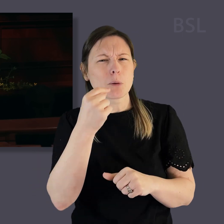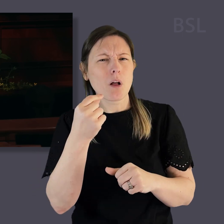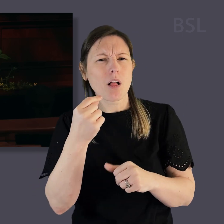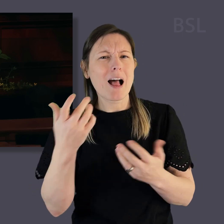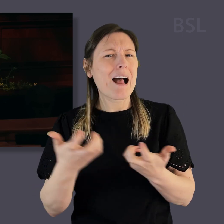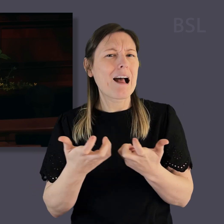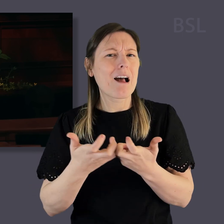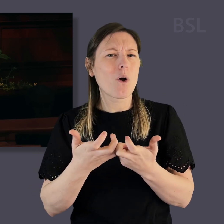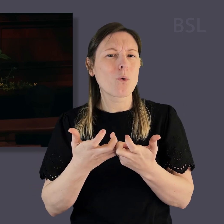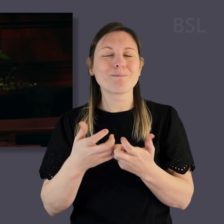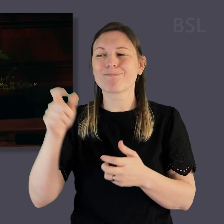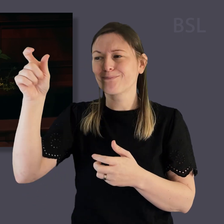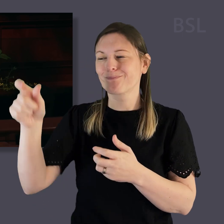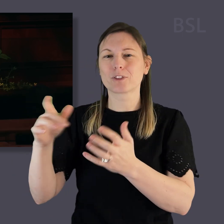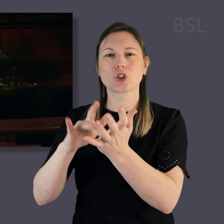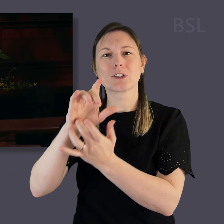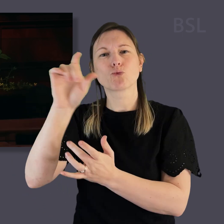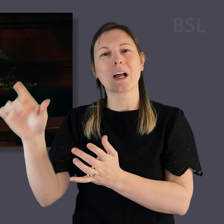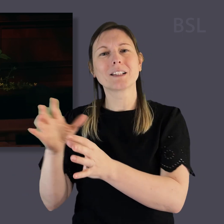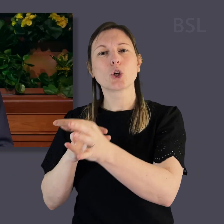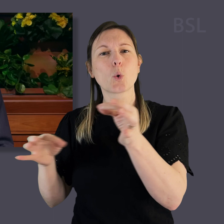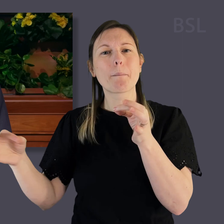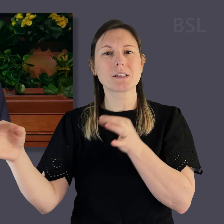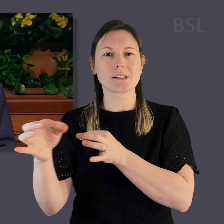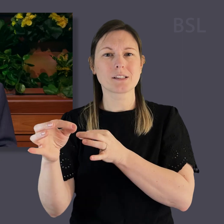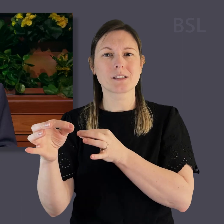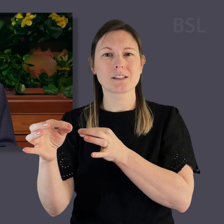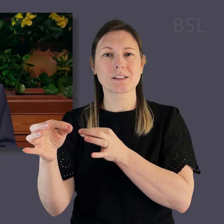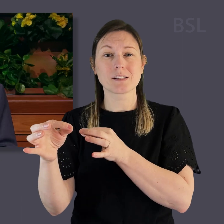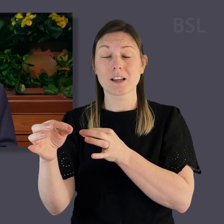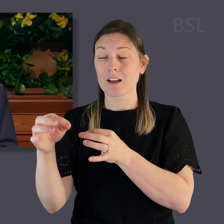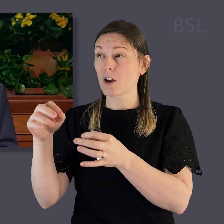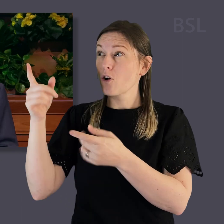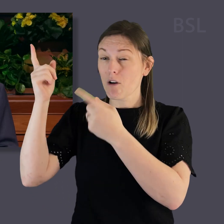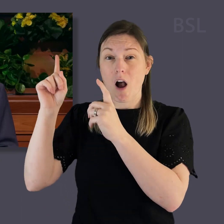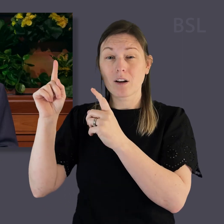through the atonement of Jesus Christ. Because God considered these to be among